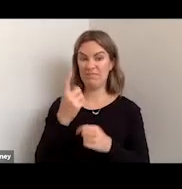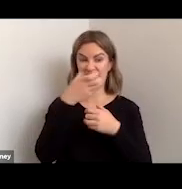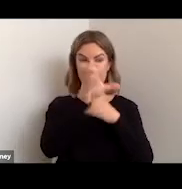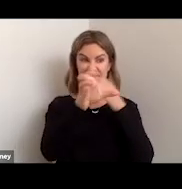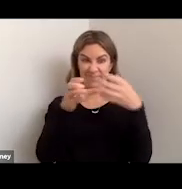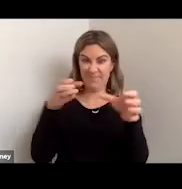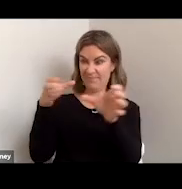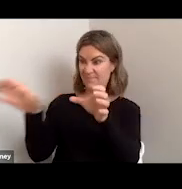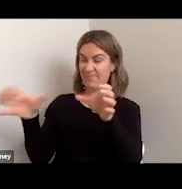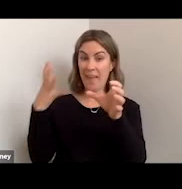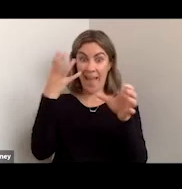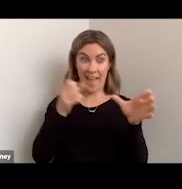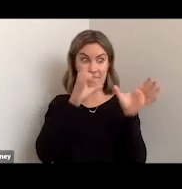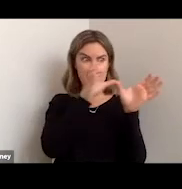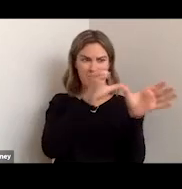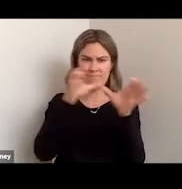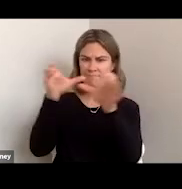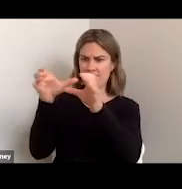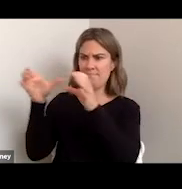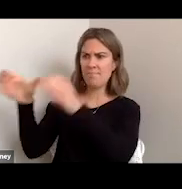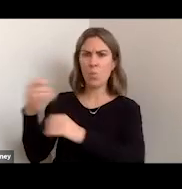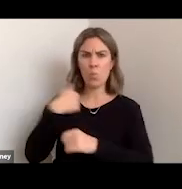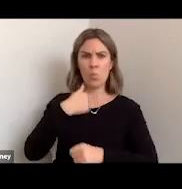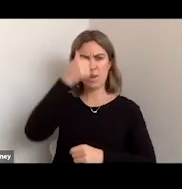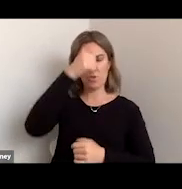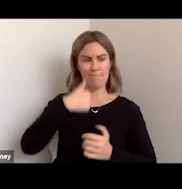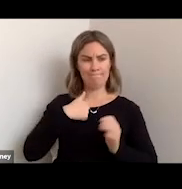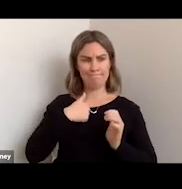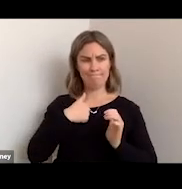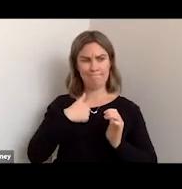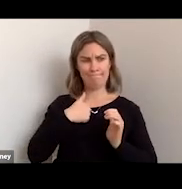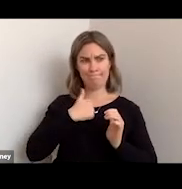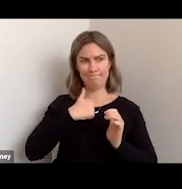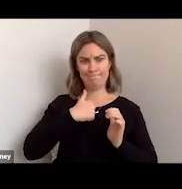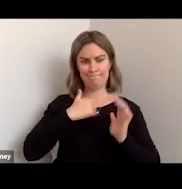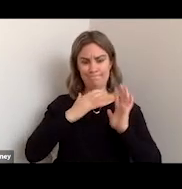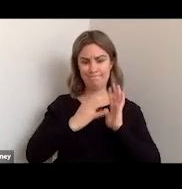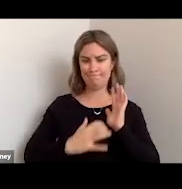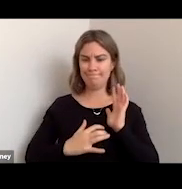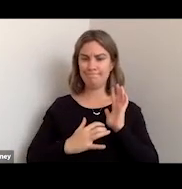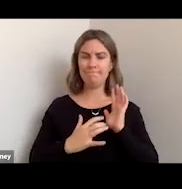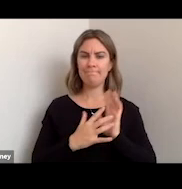and we've made up a little sheet that saying you know, "Sally likes